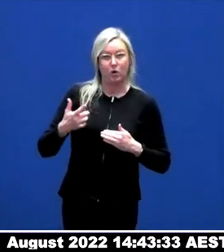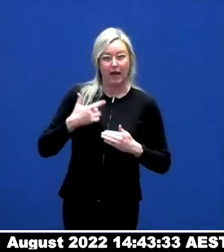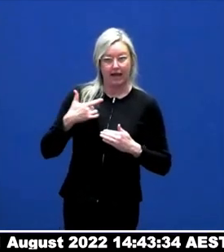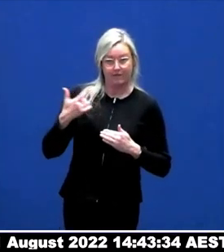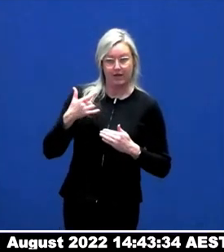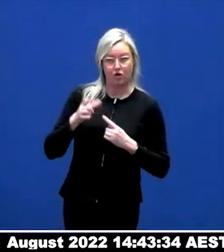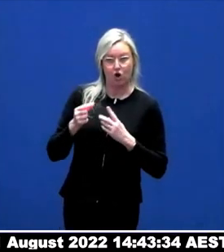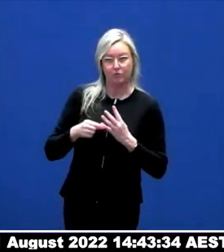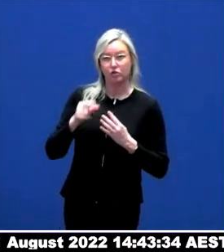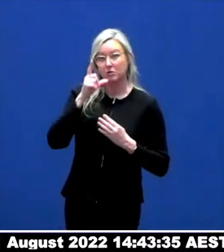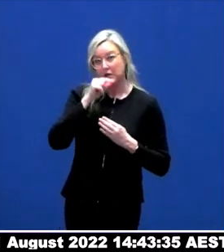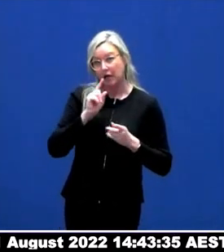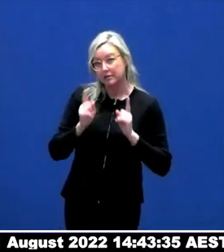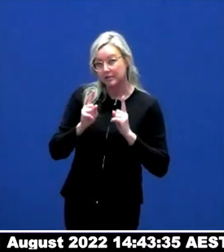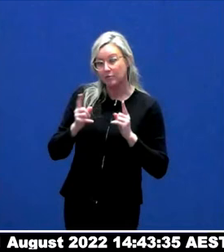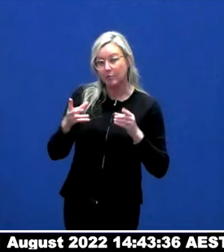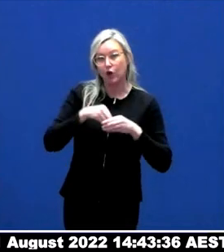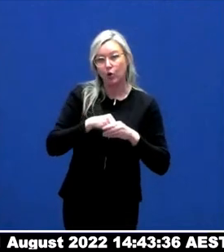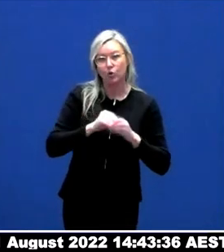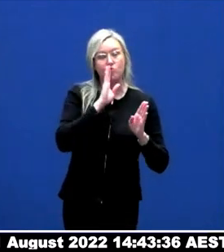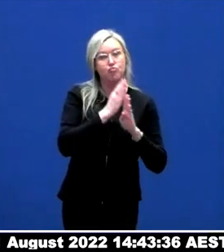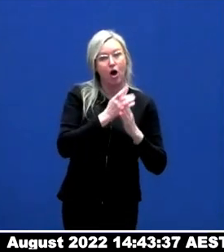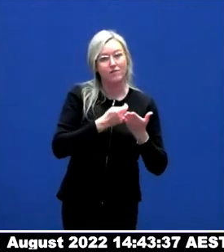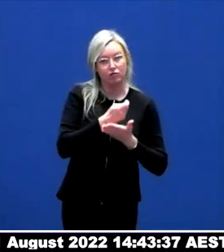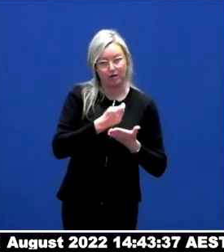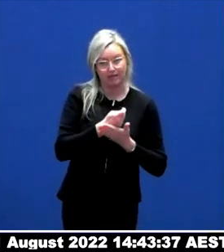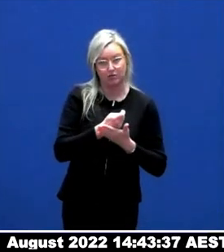private rental, whereas perhaps on their own they wouldn't be able to access that.